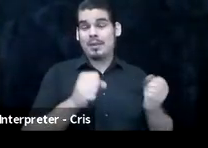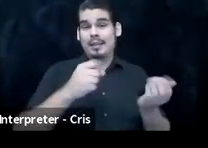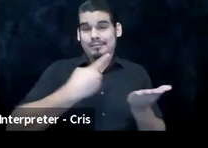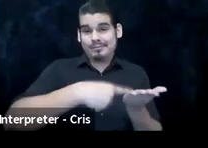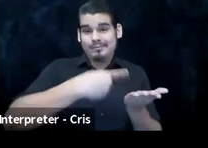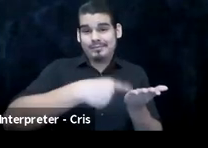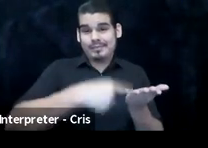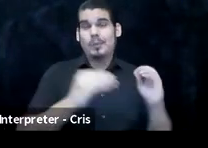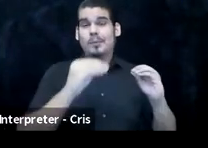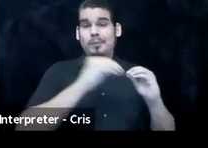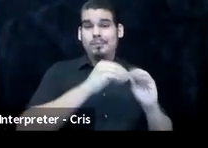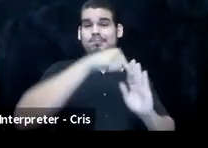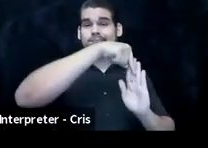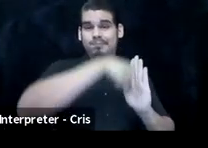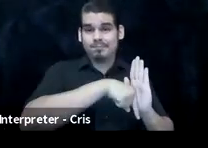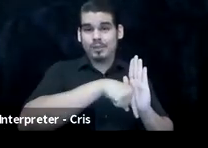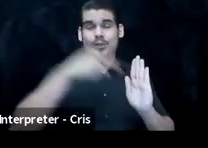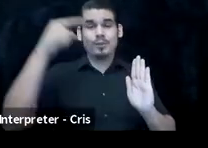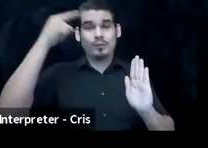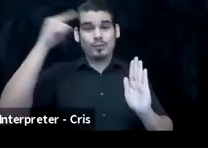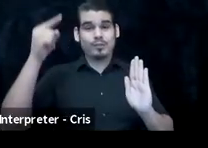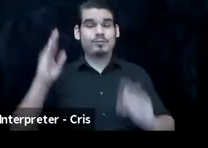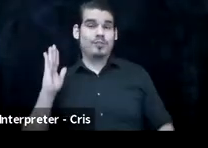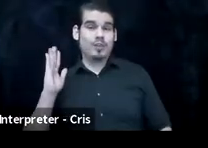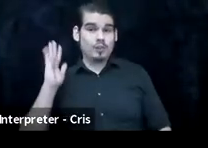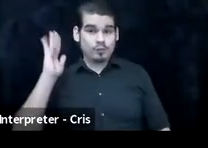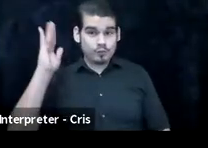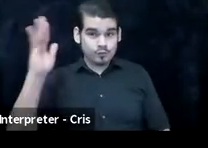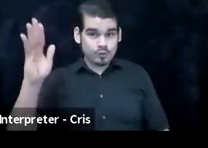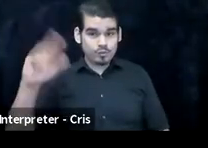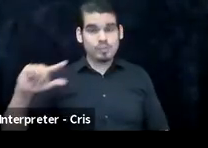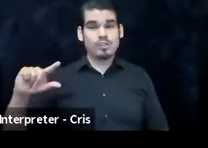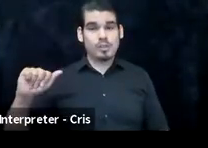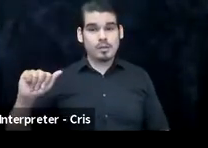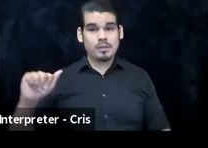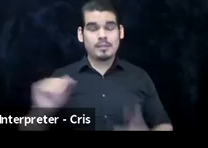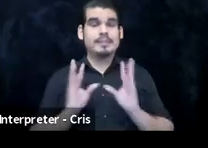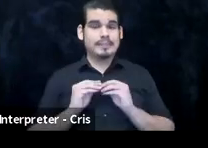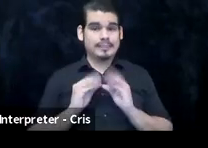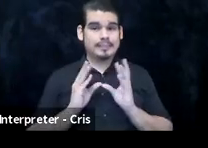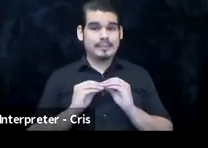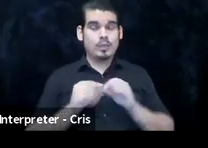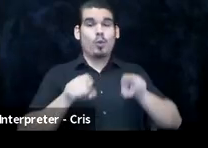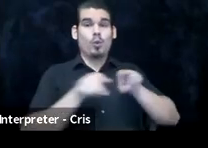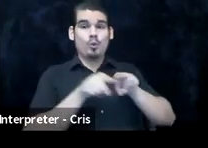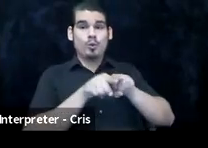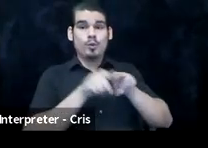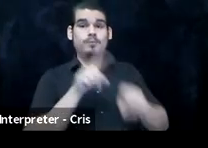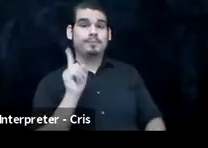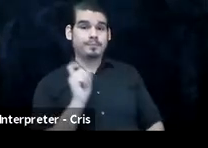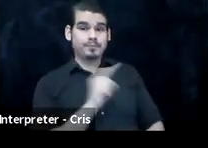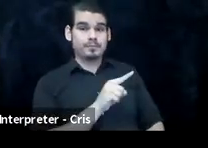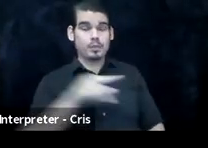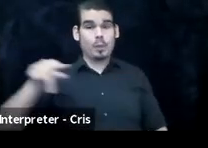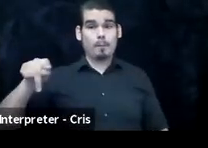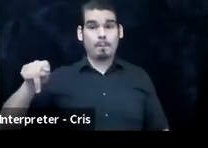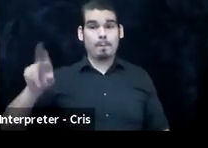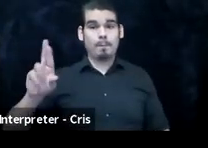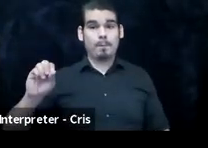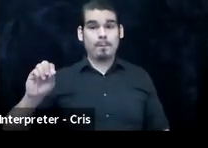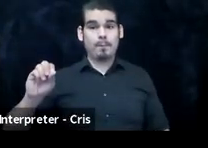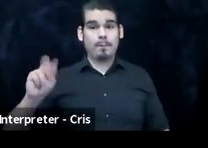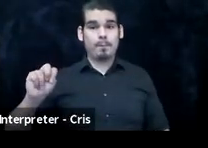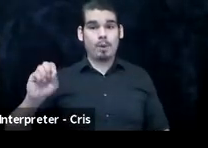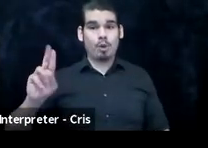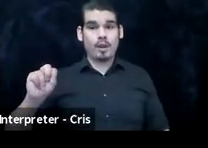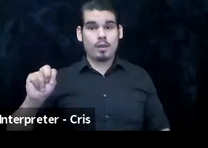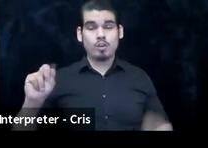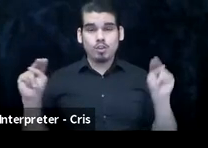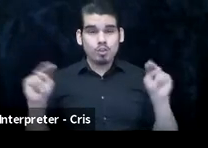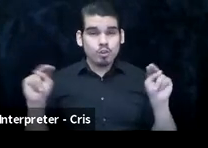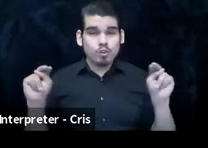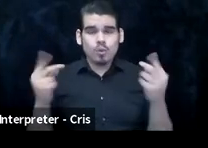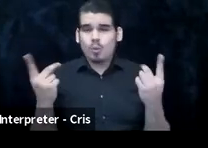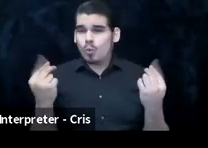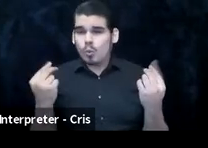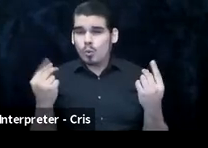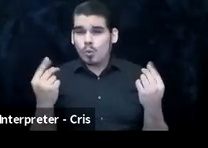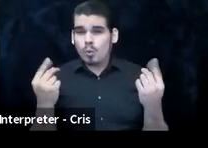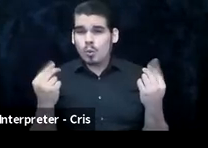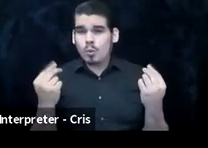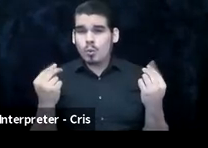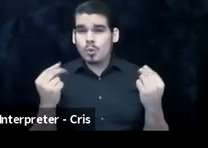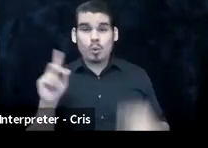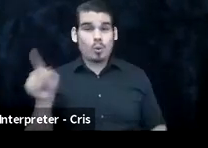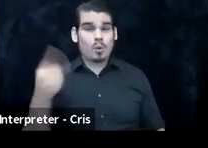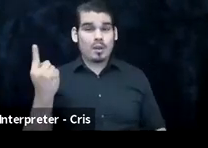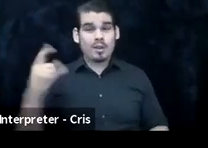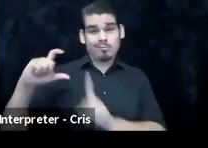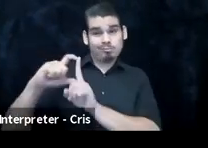CCSF, Delegate Chung: You know, when we plan for future generally general assembly's, but they also wanted to ask will pronouns remain neutral, or we just call each other delegates will is there, space for them to be recognized or what's the process for that.